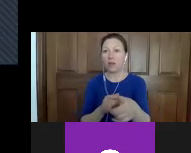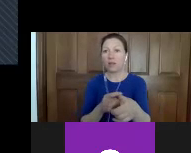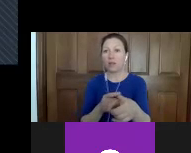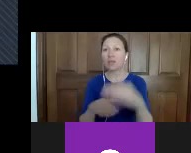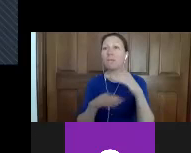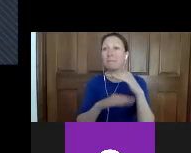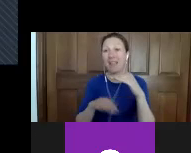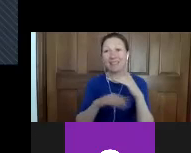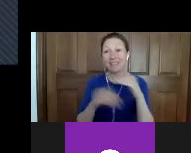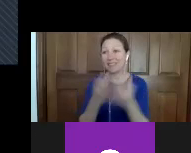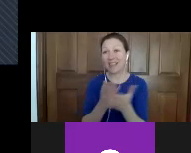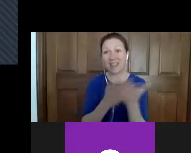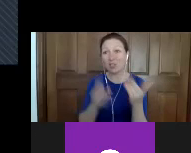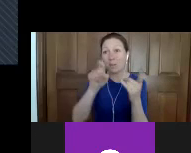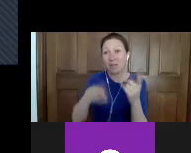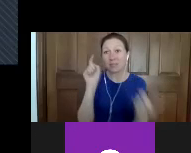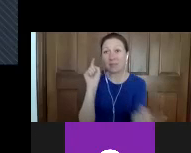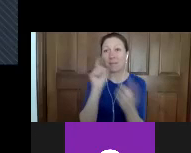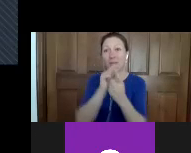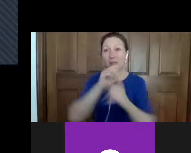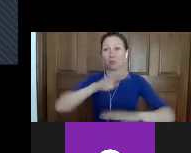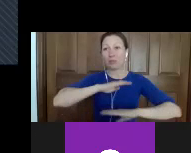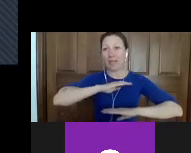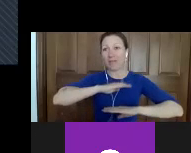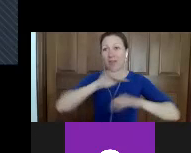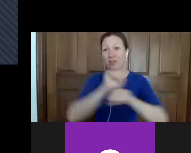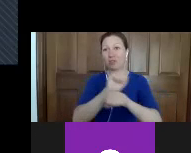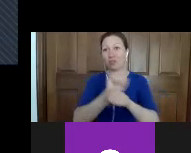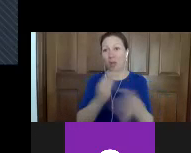of the forklift, as I said, the essential function is that will I be able to drive a